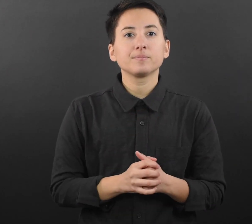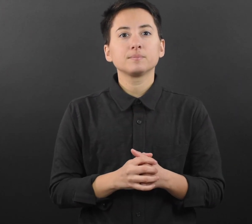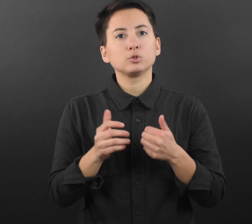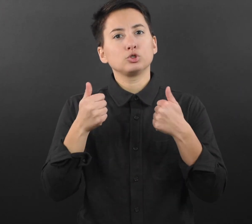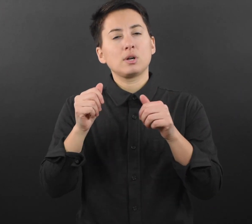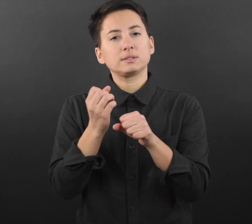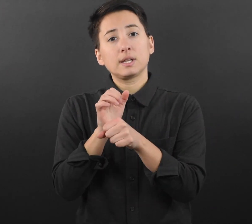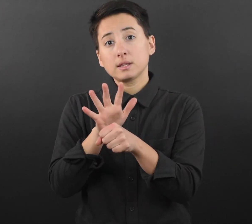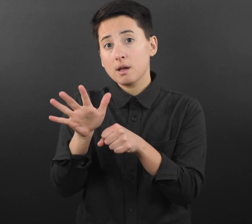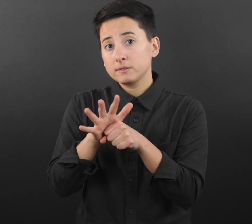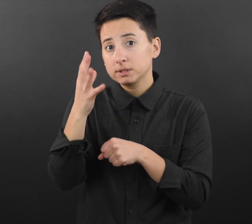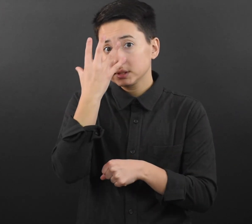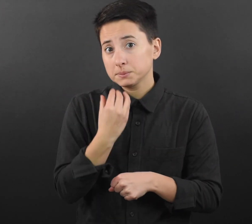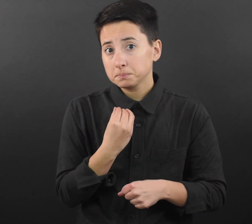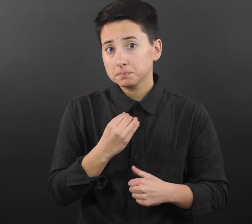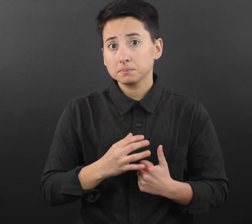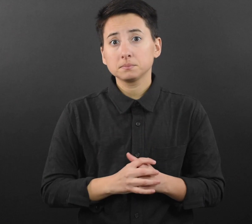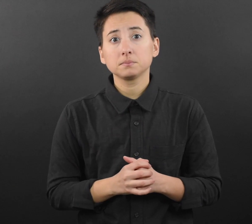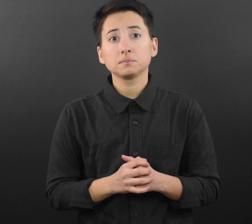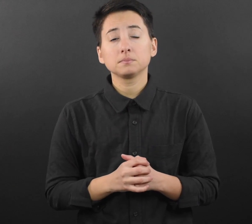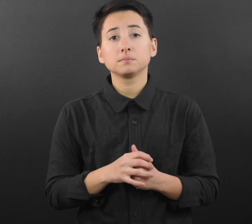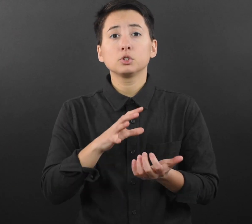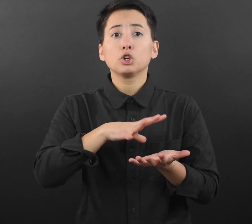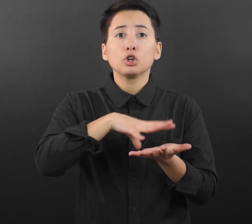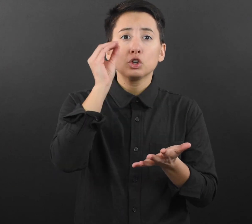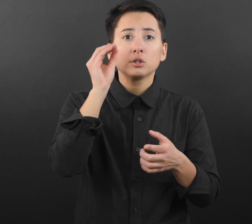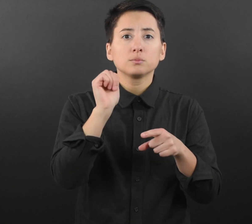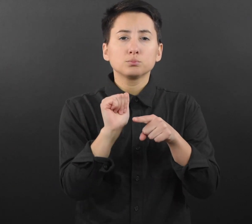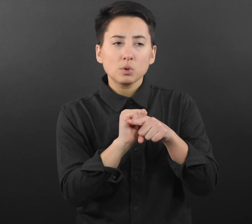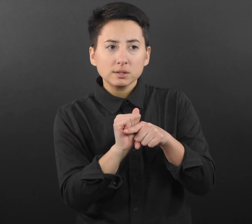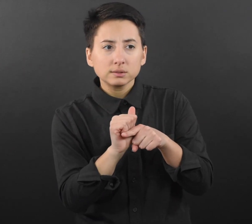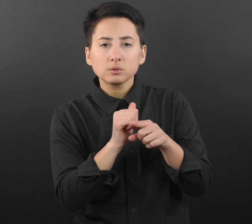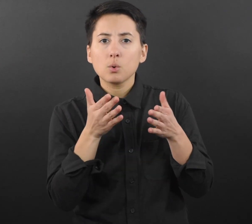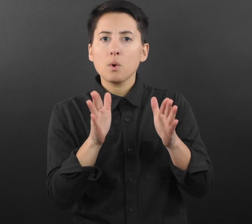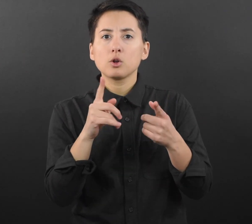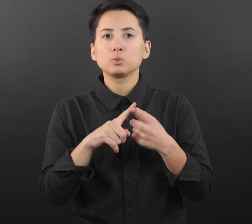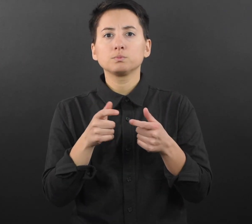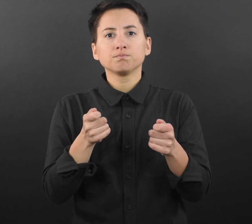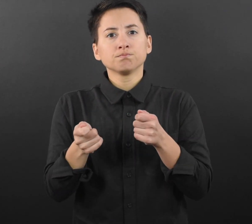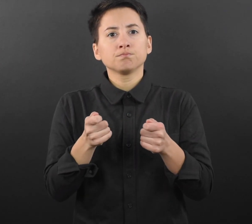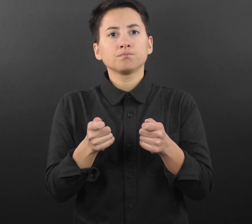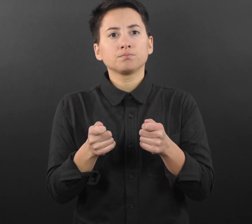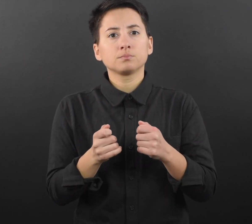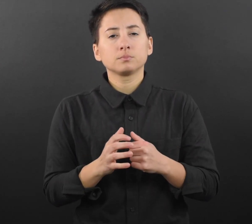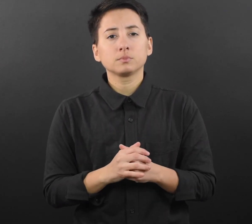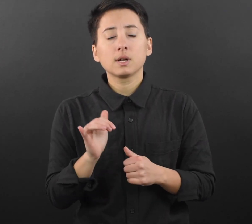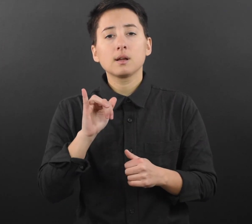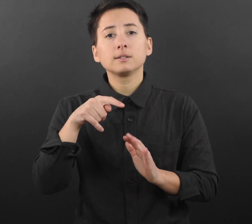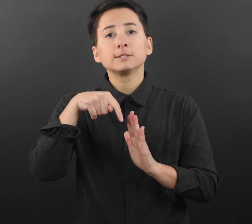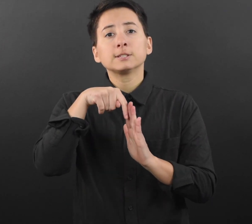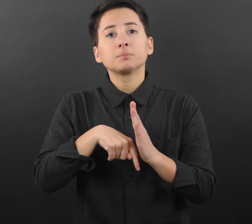and try to get enough sleep. Learn and practice ways to cope, such as deep breathing;